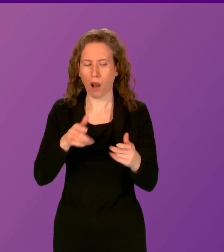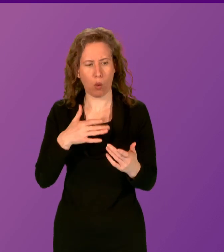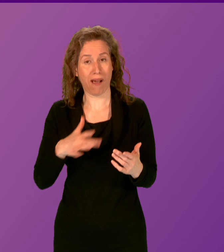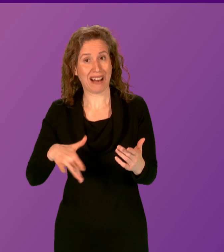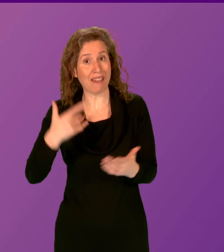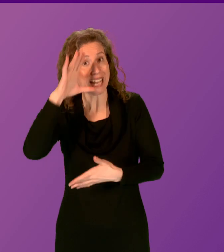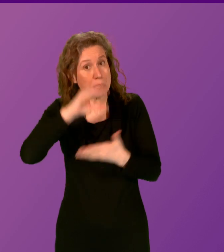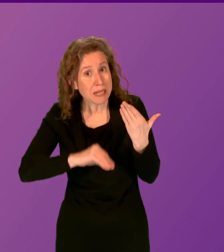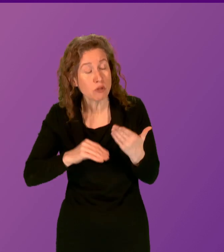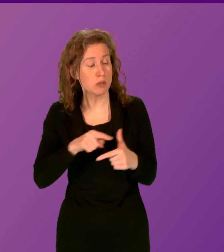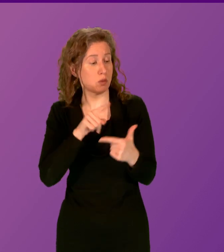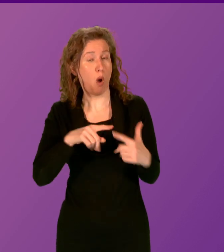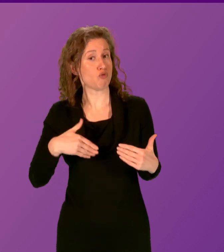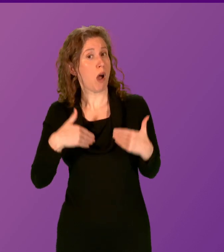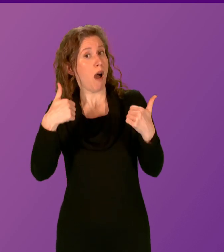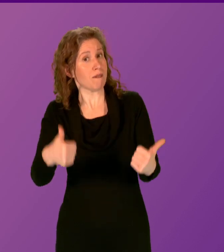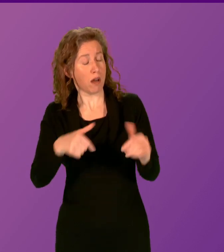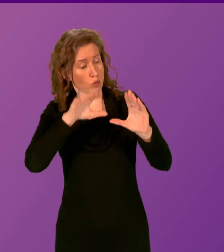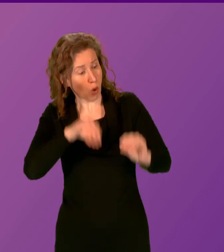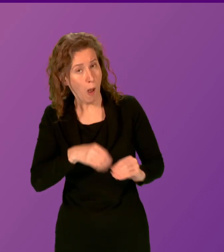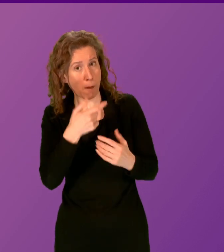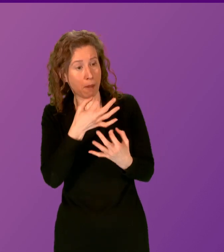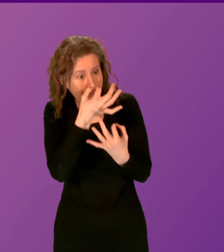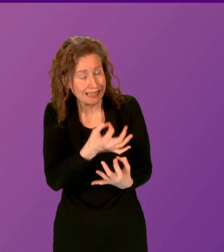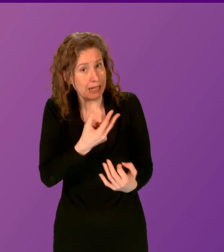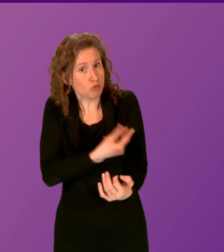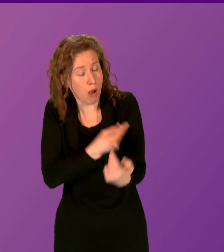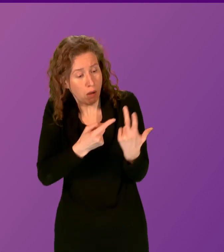Only yesterday, the Minister for Drugs and Alcohol Policy and I met those who have lived